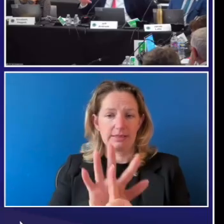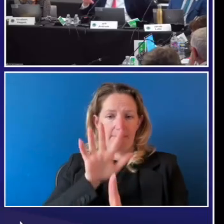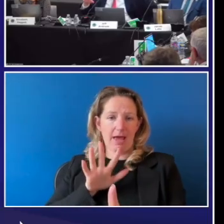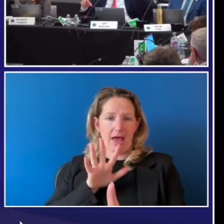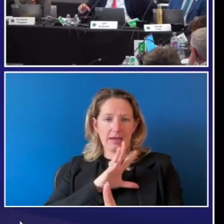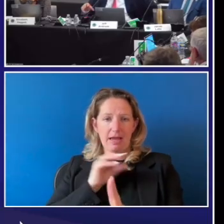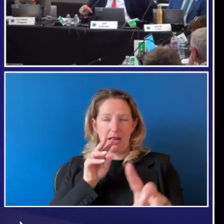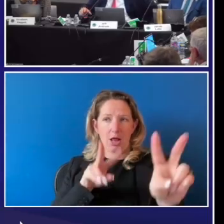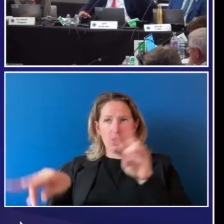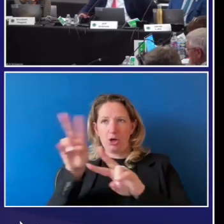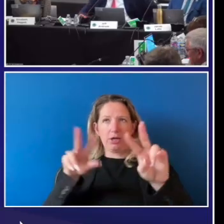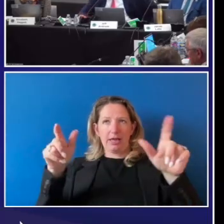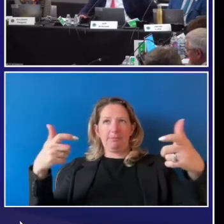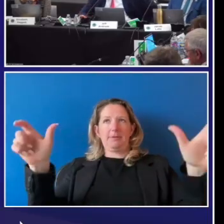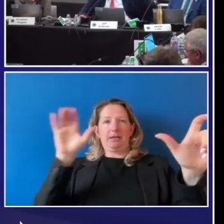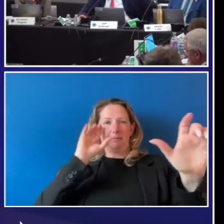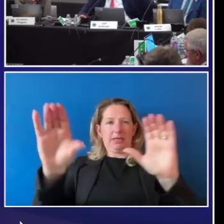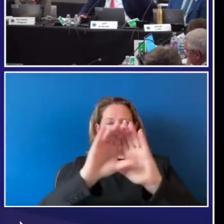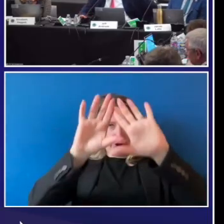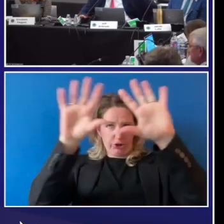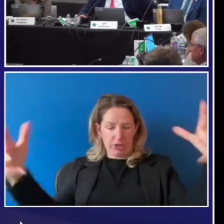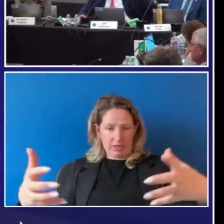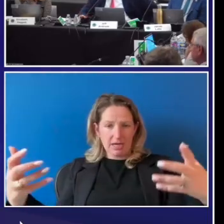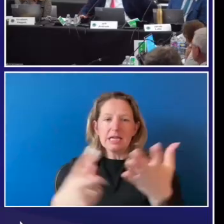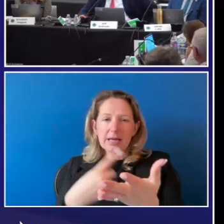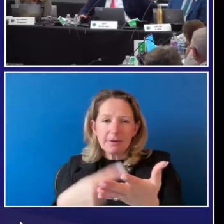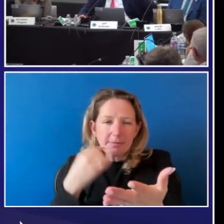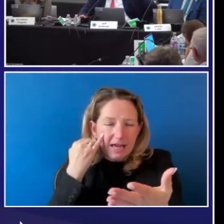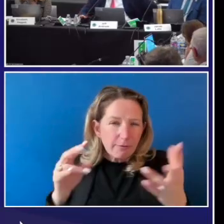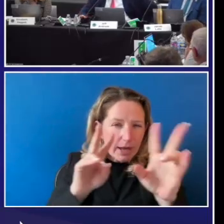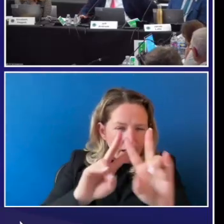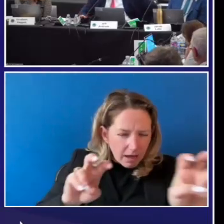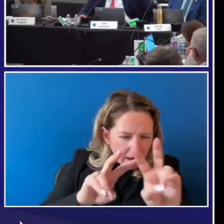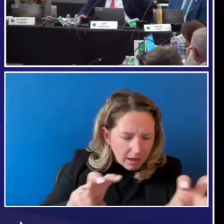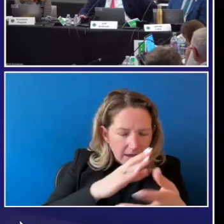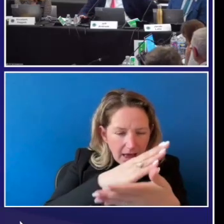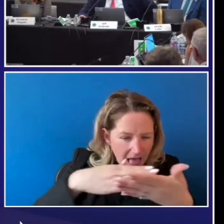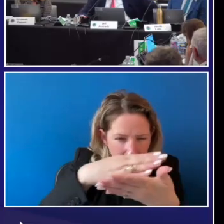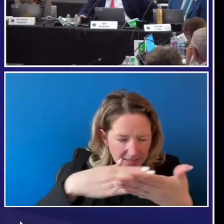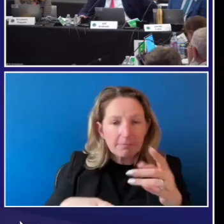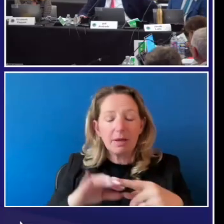Sometimes when we get focused in on the little elements of it. We do lose track, but that's exactly what this is for.